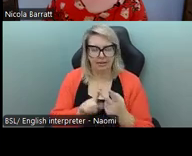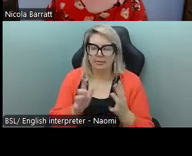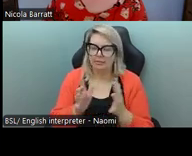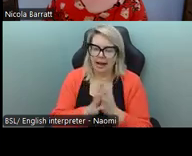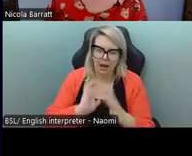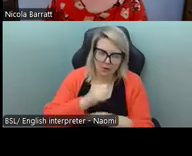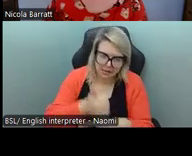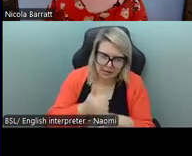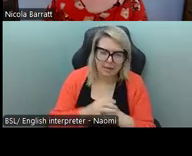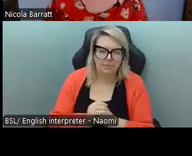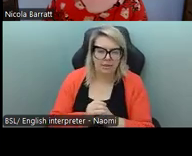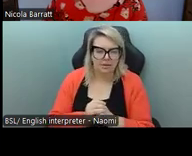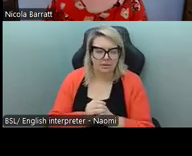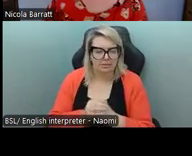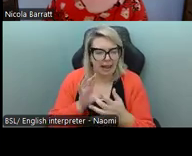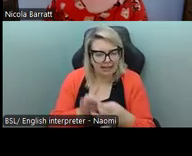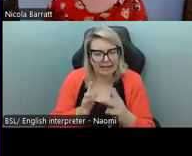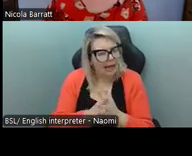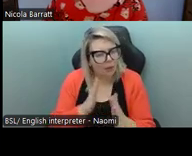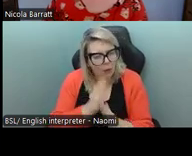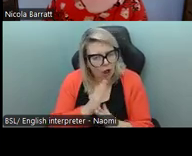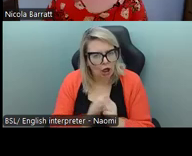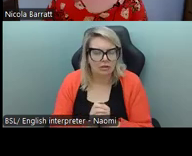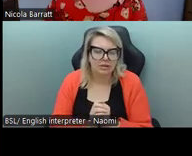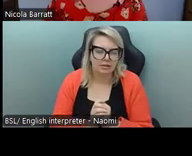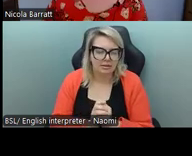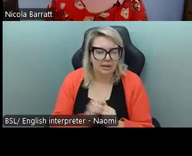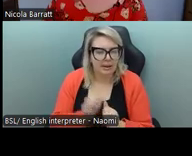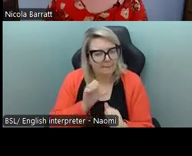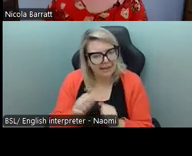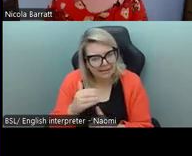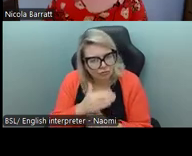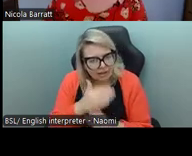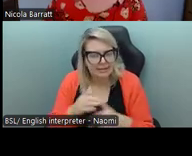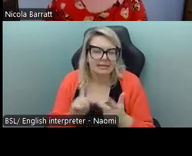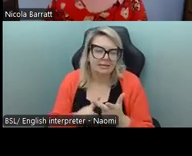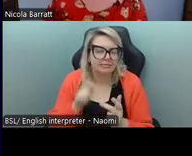Best practices and tips, Key takeaways, and then we'll have the Q&A.